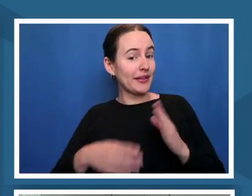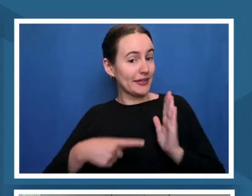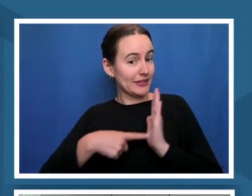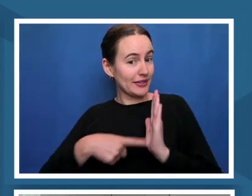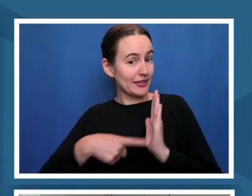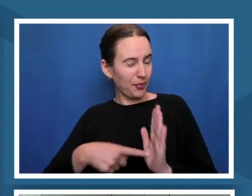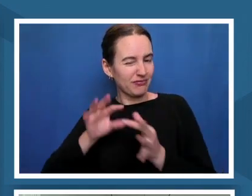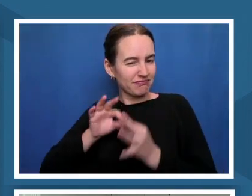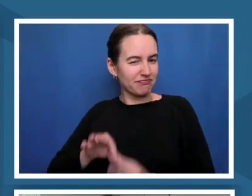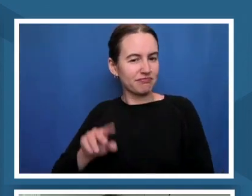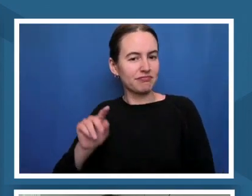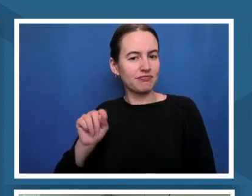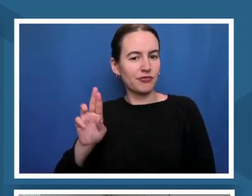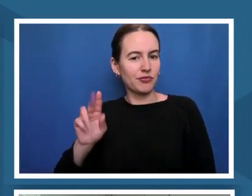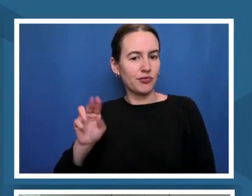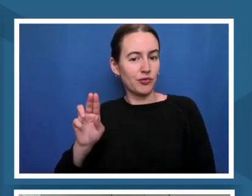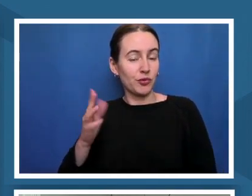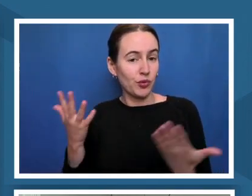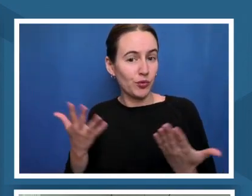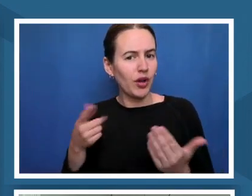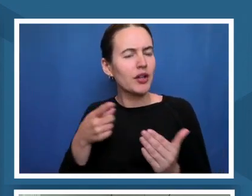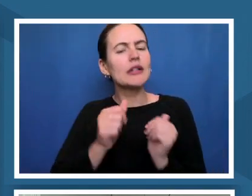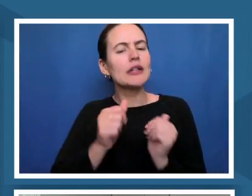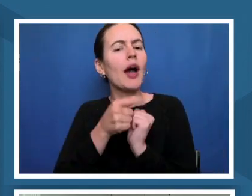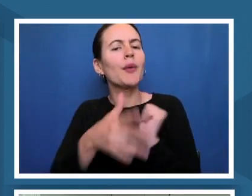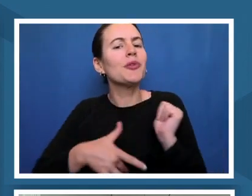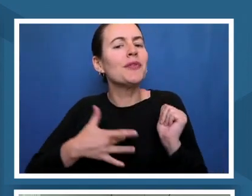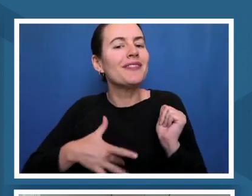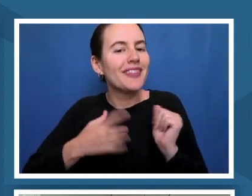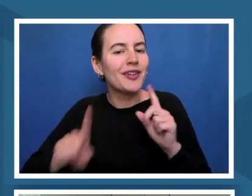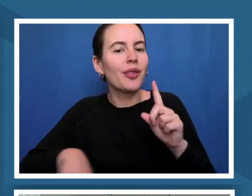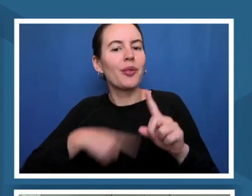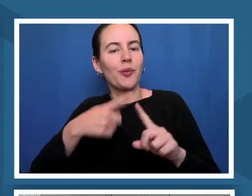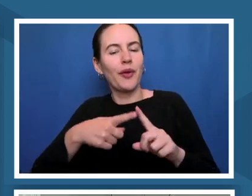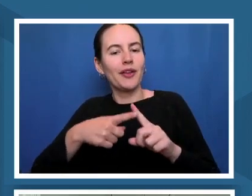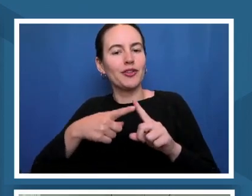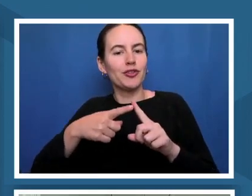might be